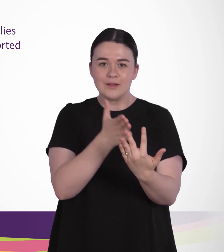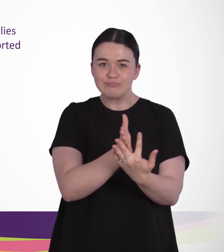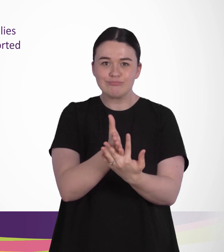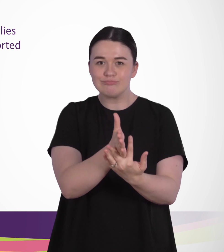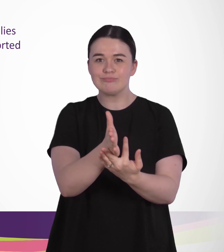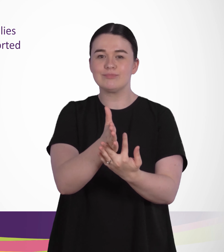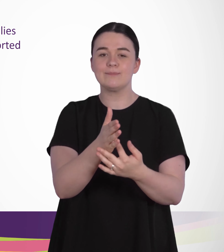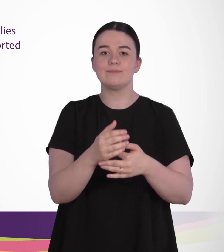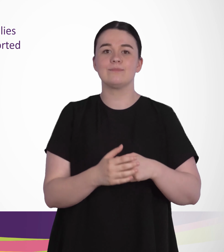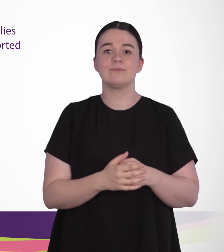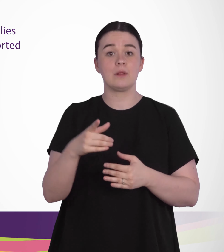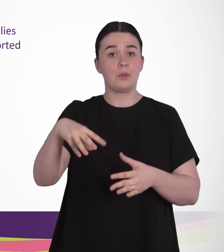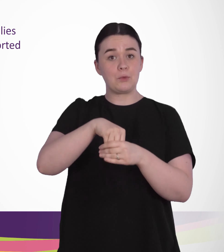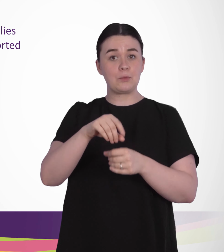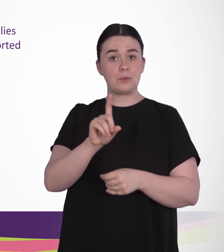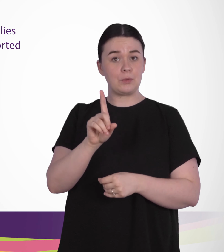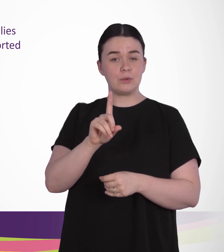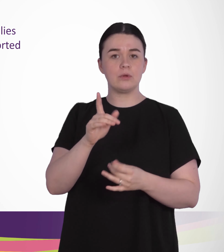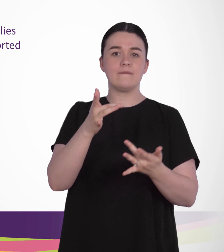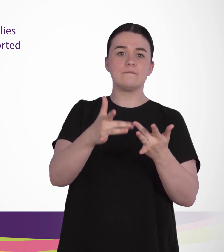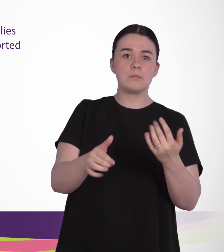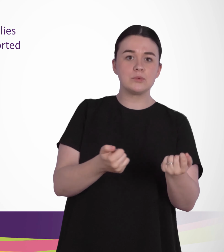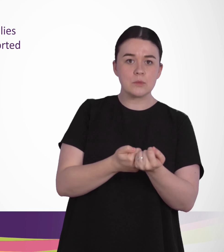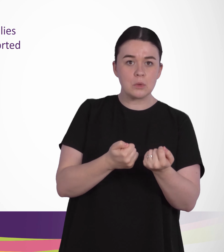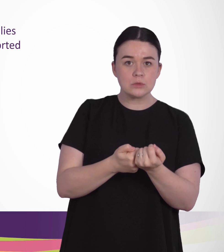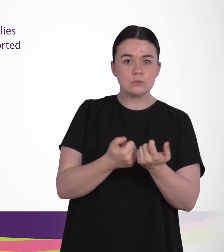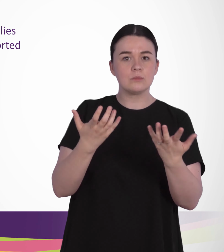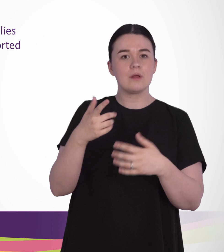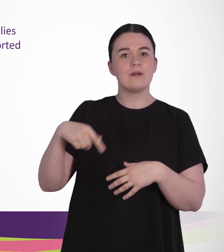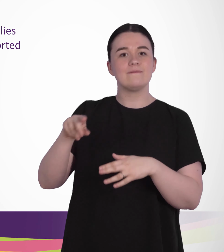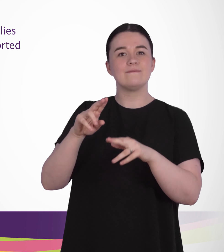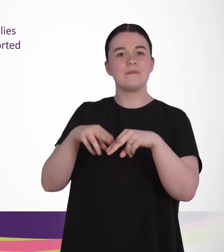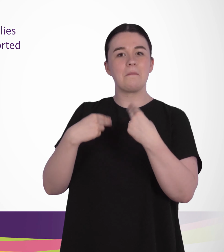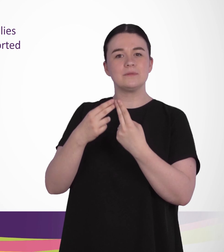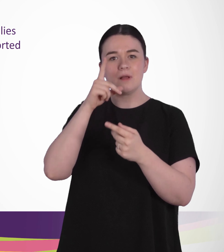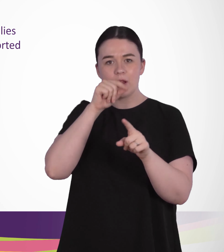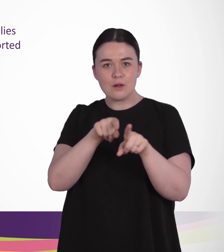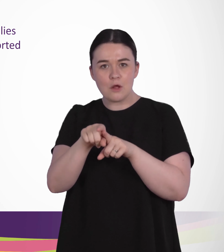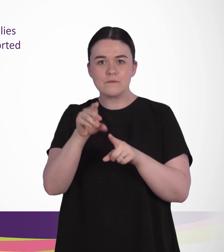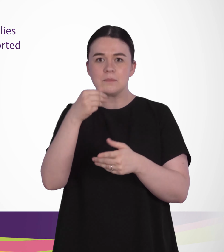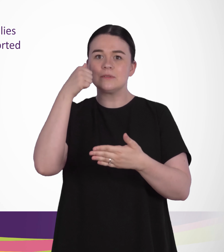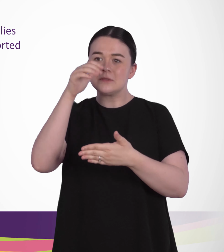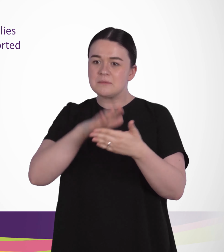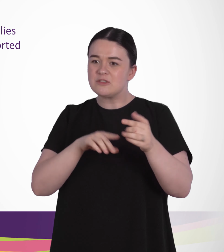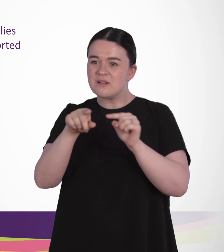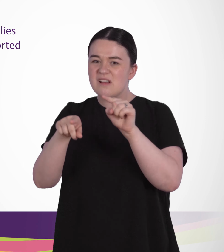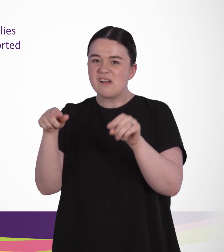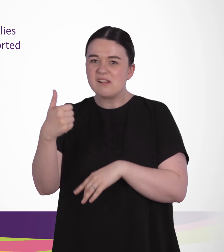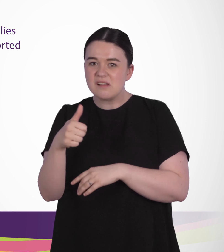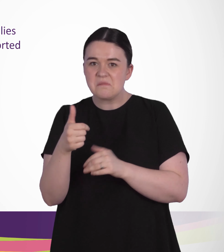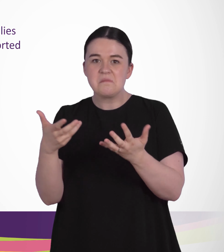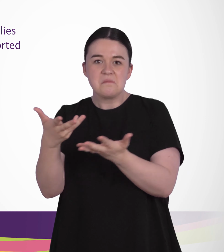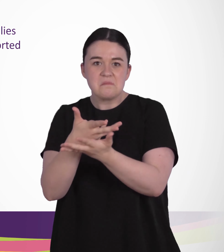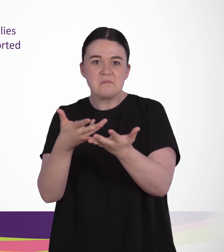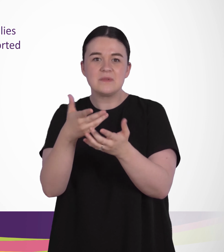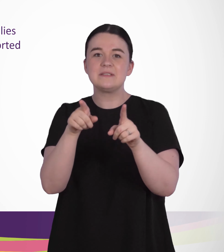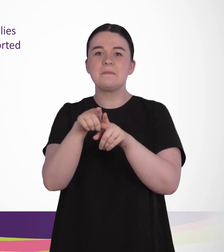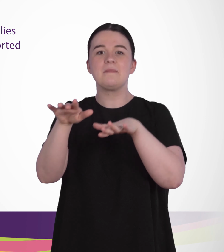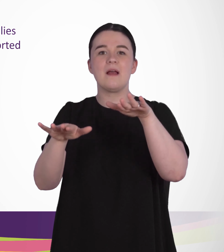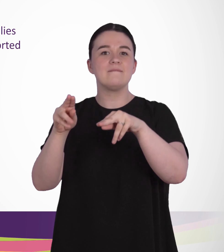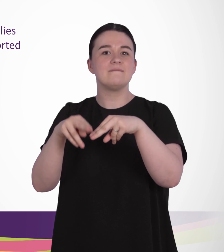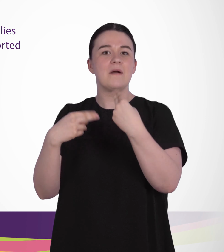This includes informal supports where families can learn from the experiences of other parents or families in